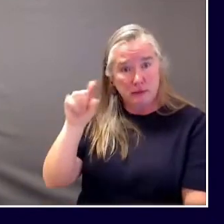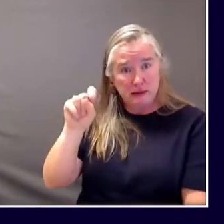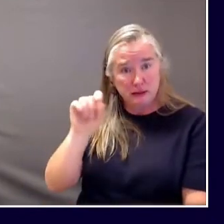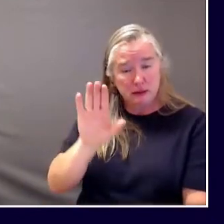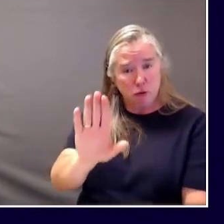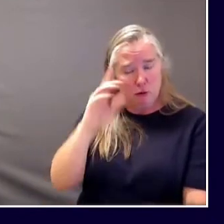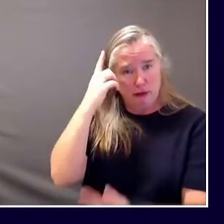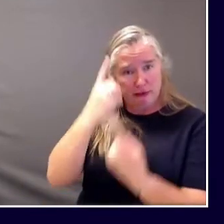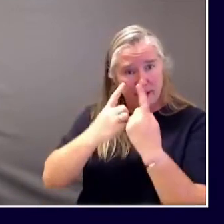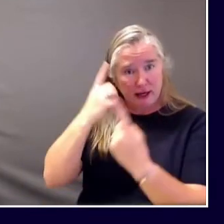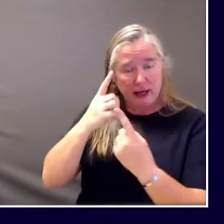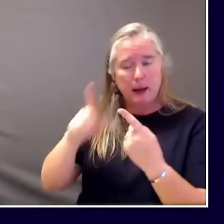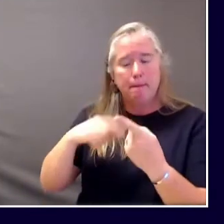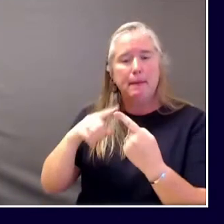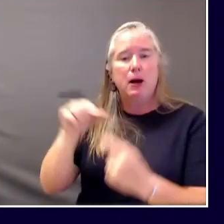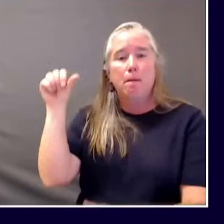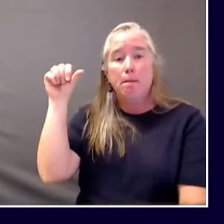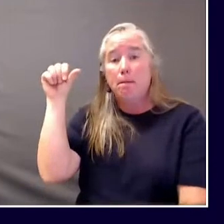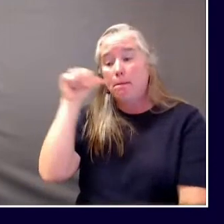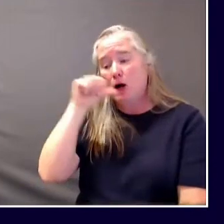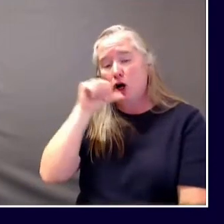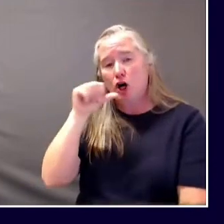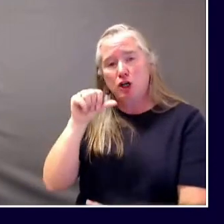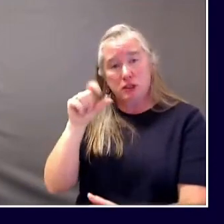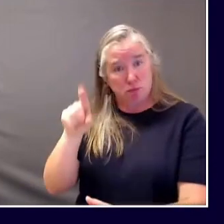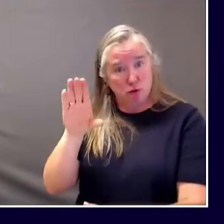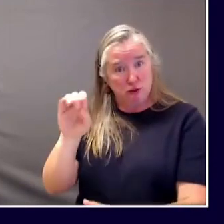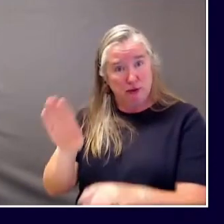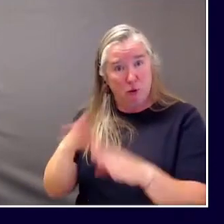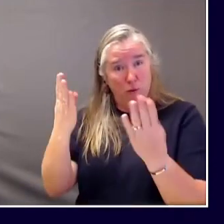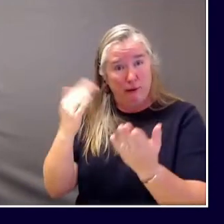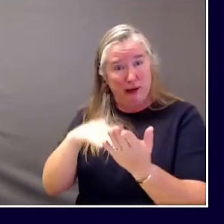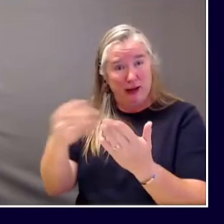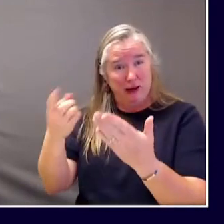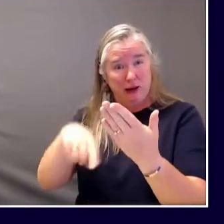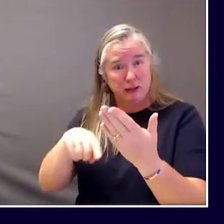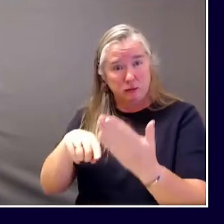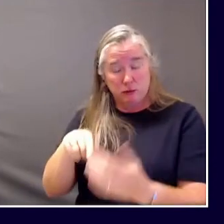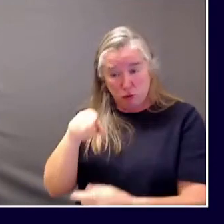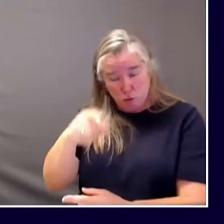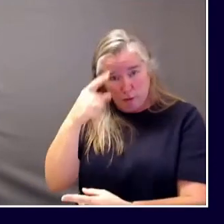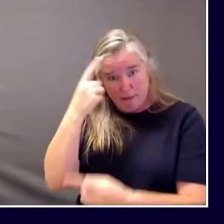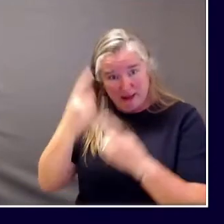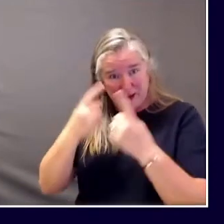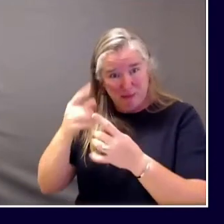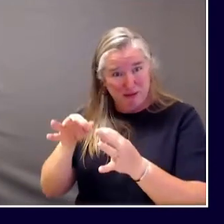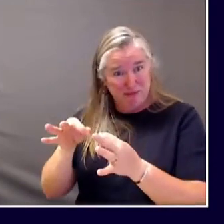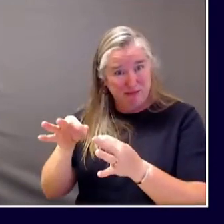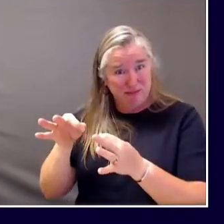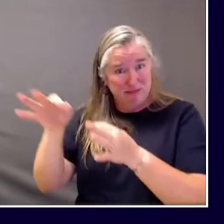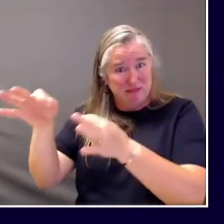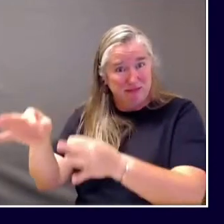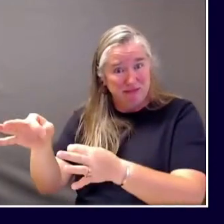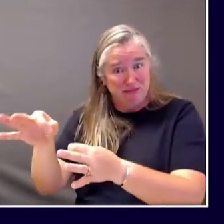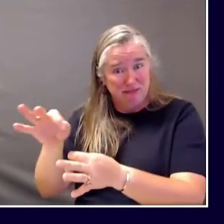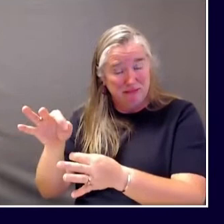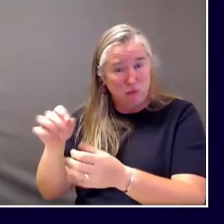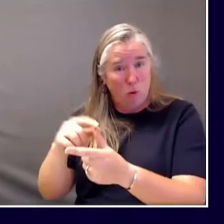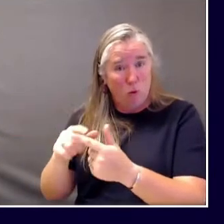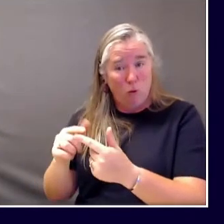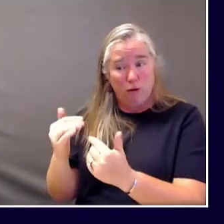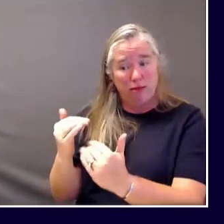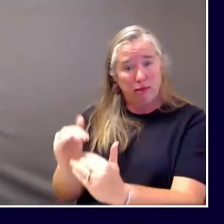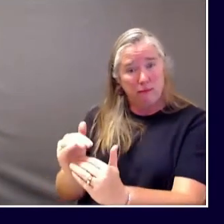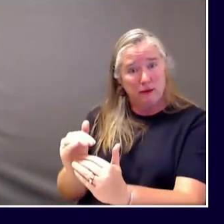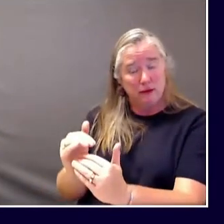on the re opening of bars next